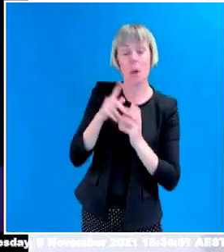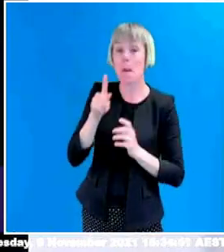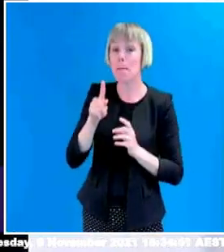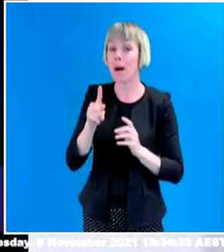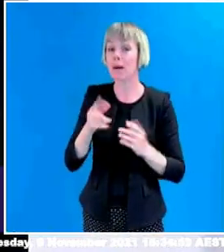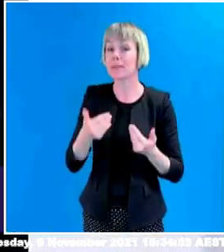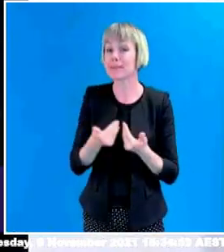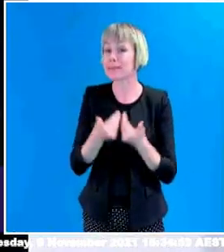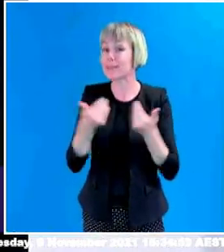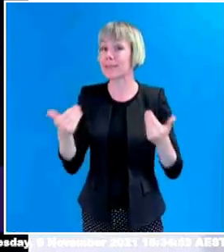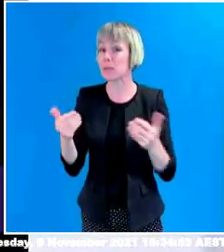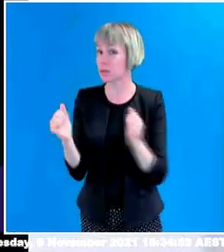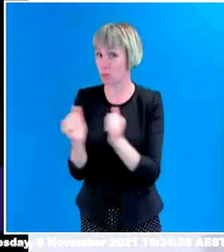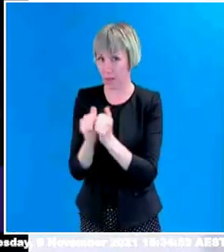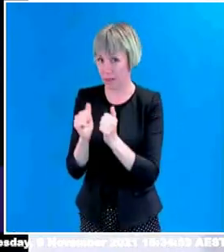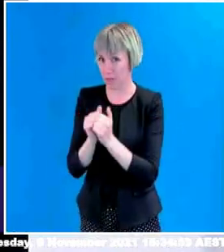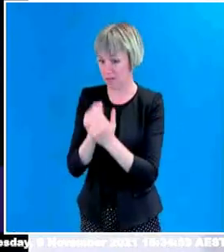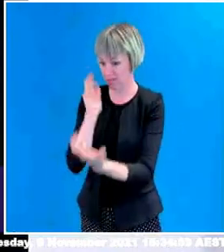Do you accept that? I do.